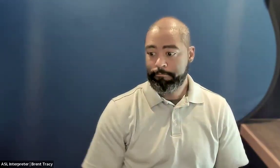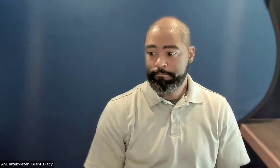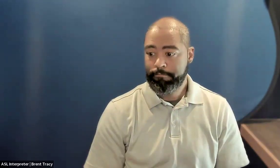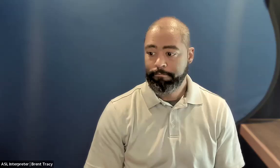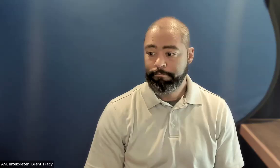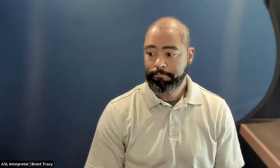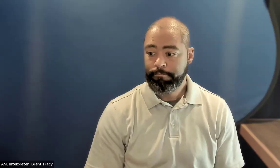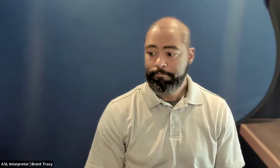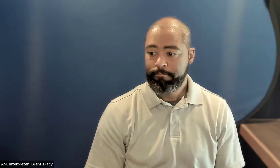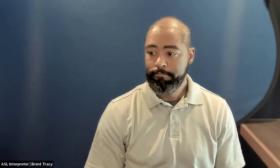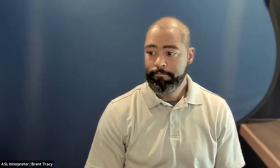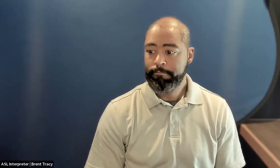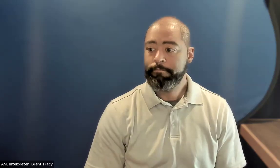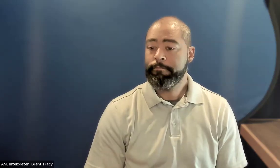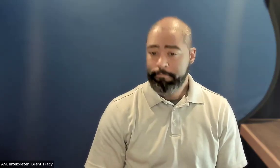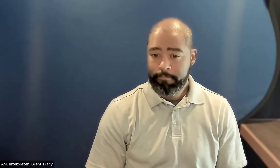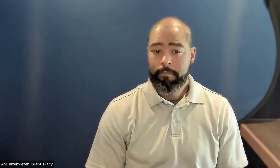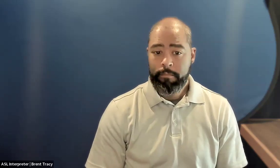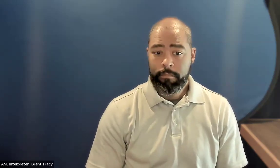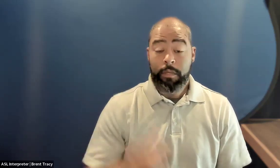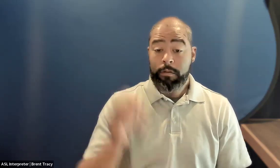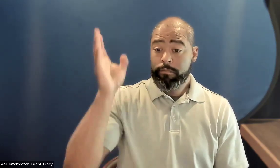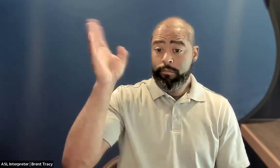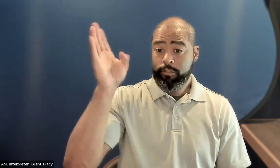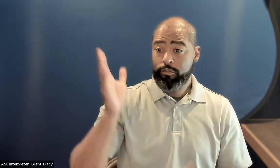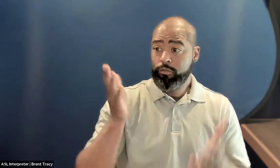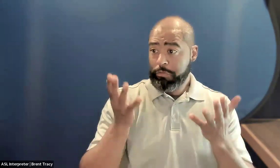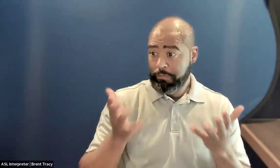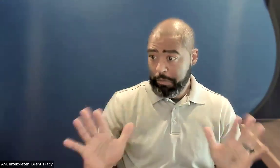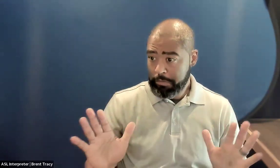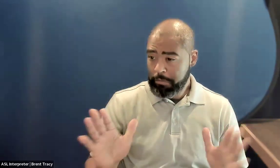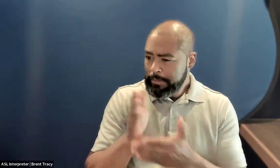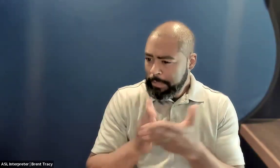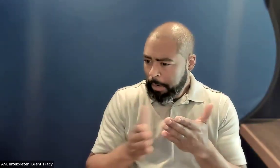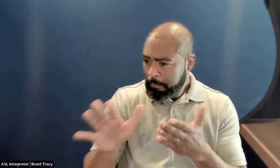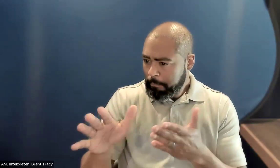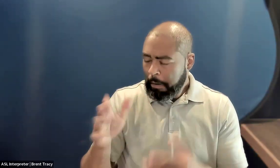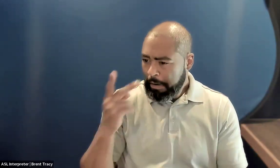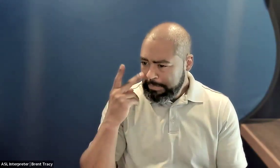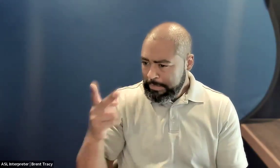OK, so that's it for the prepared presentation. I see some questions in the chat, so we'll turn off the recording.